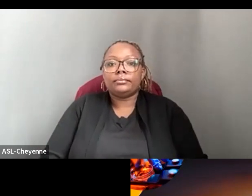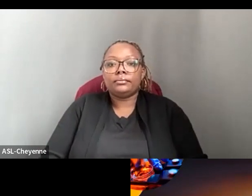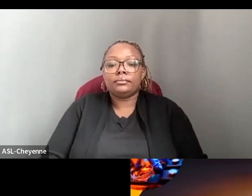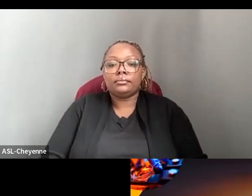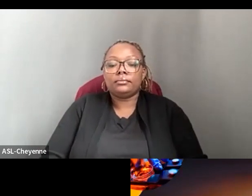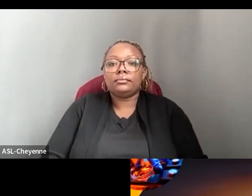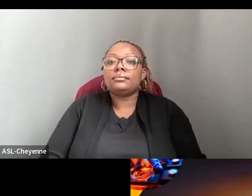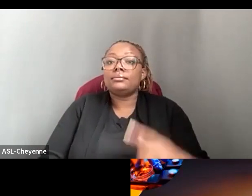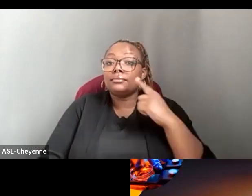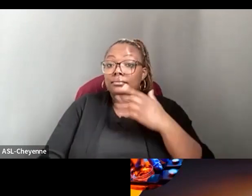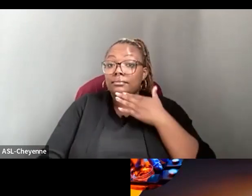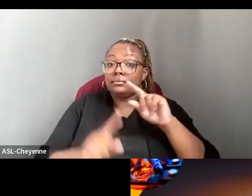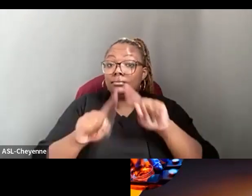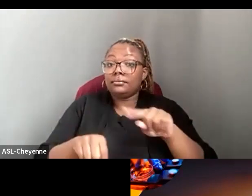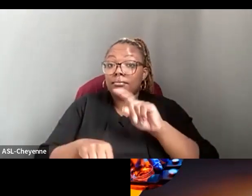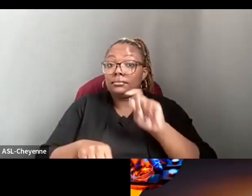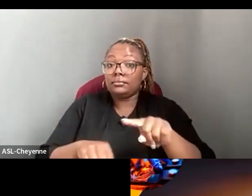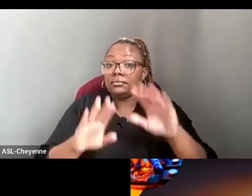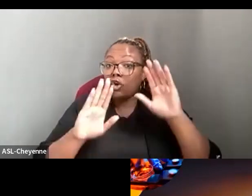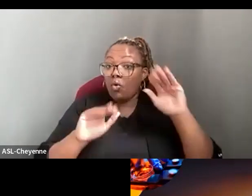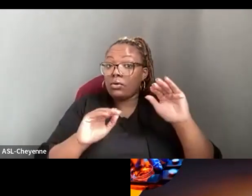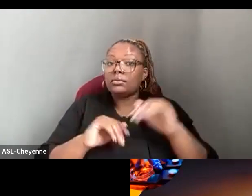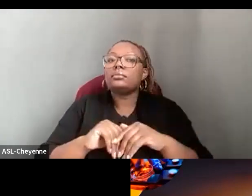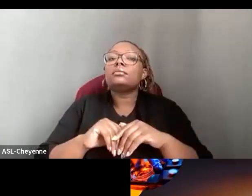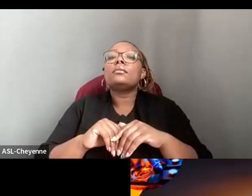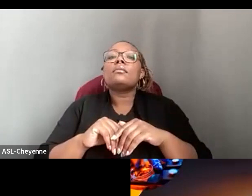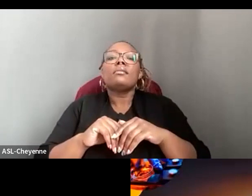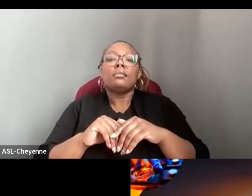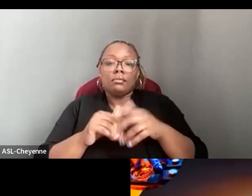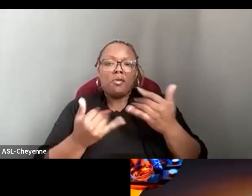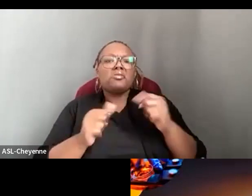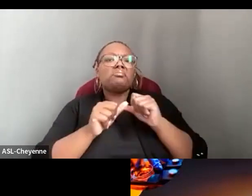I'd like to continue on the -- on project reporting for a little bit.